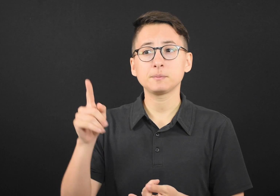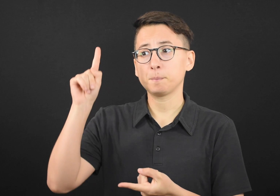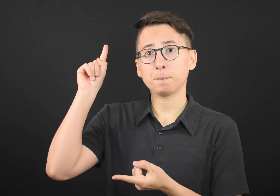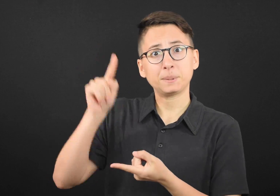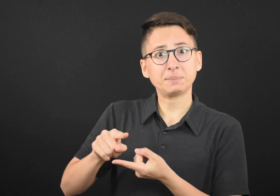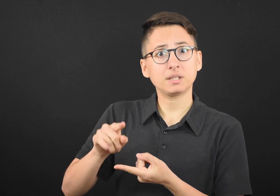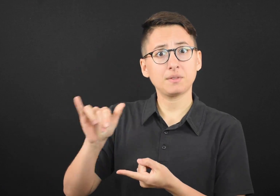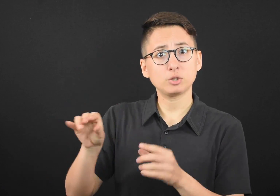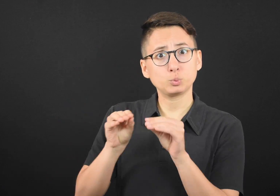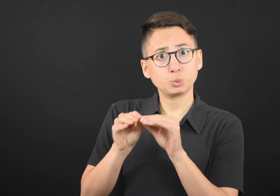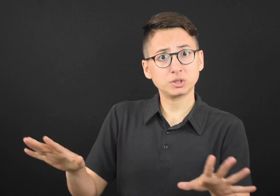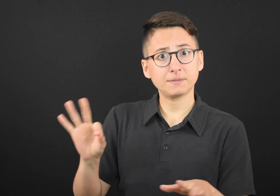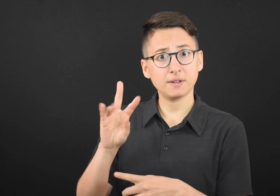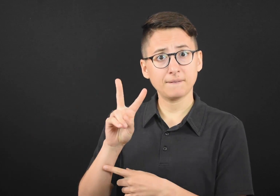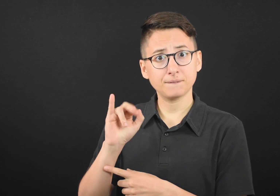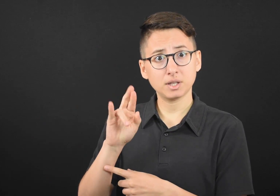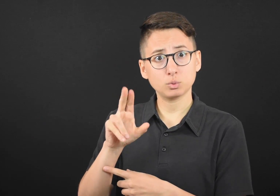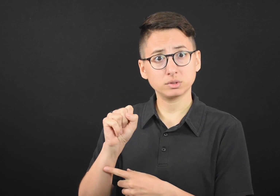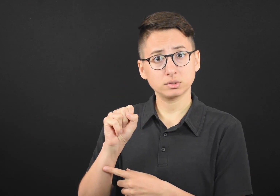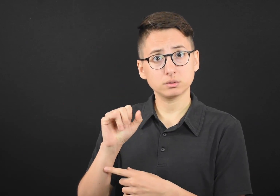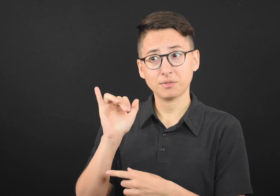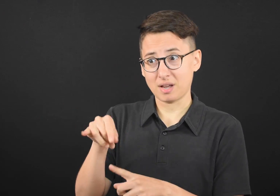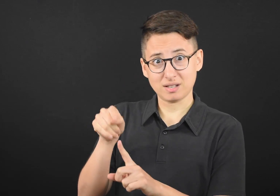Minimizing the spread of the virus that causes COVID